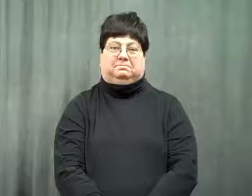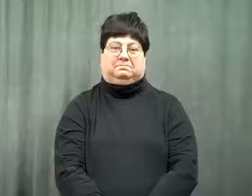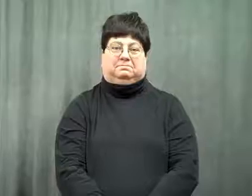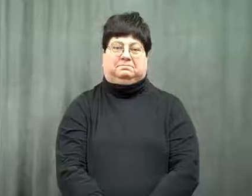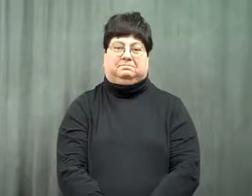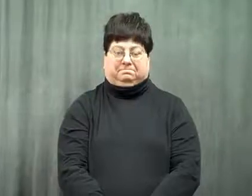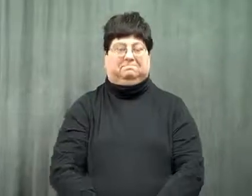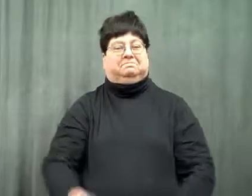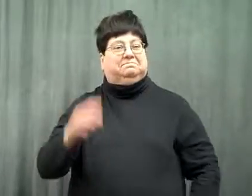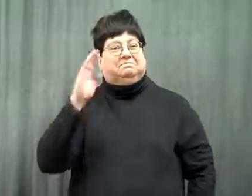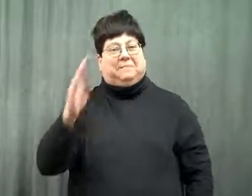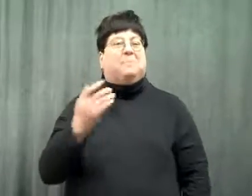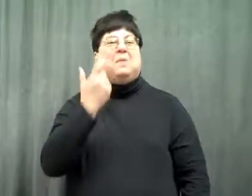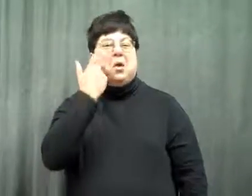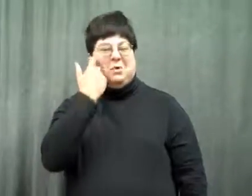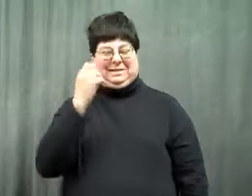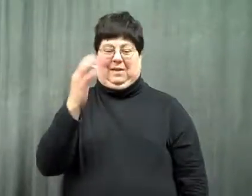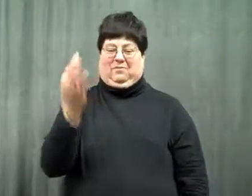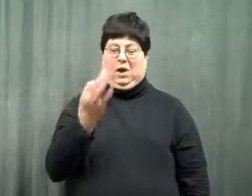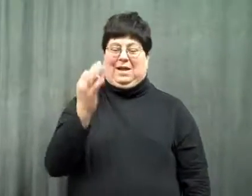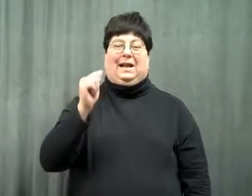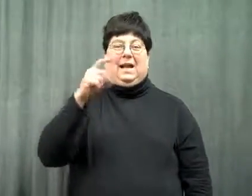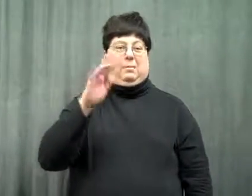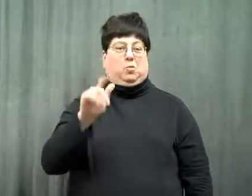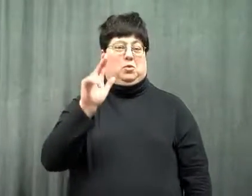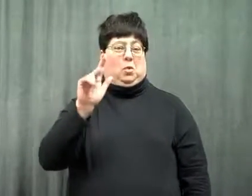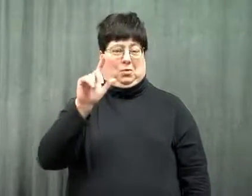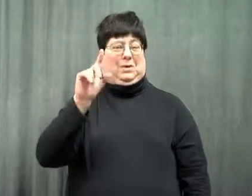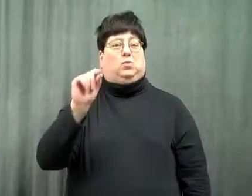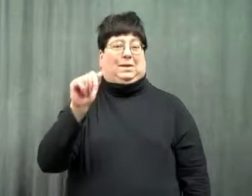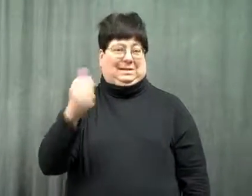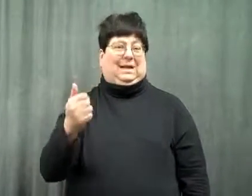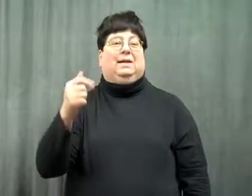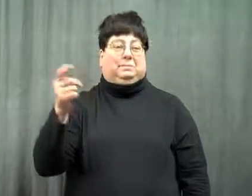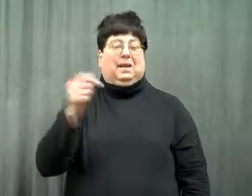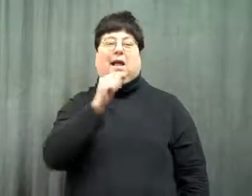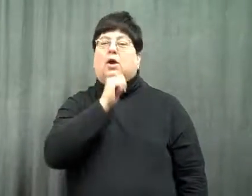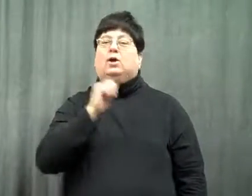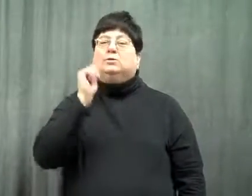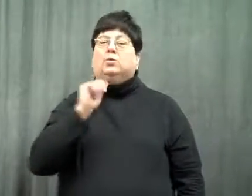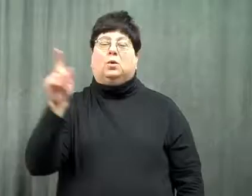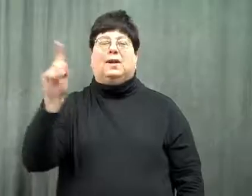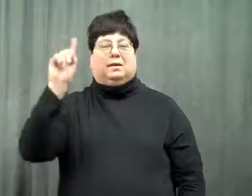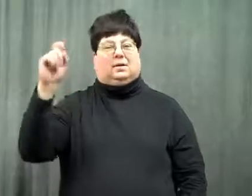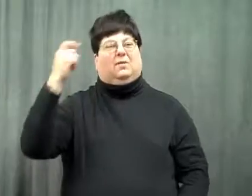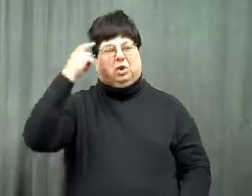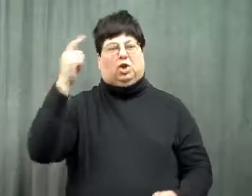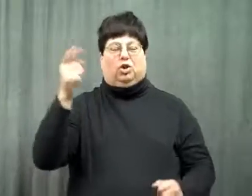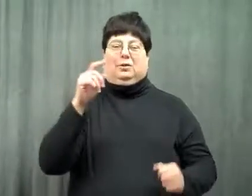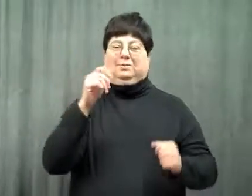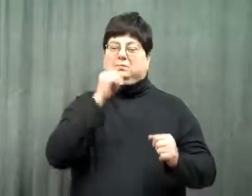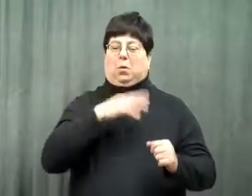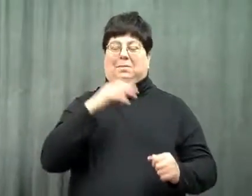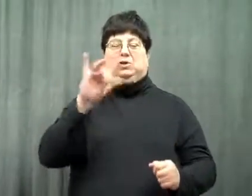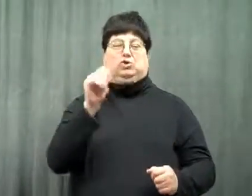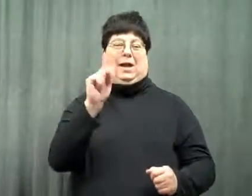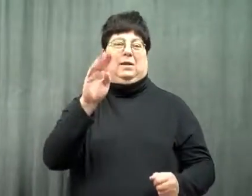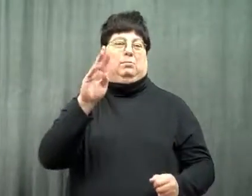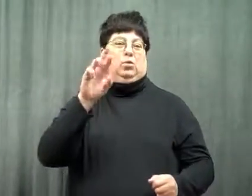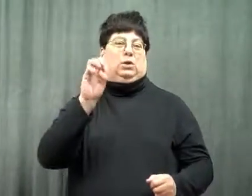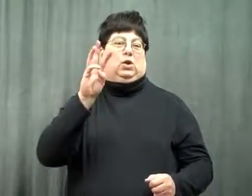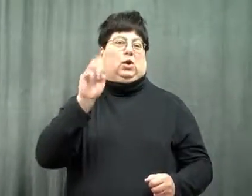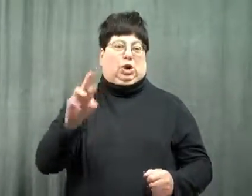Hello! Friday, aApril 23, 2010, Arizona’s governor, Jan Brewer